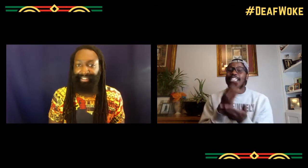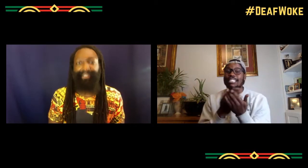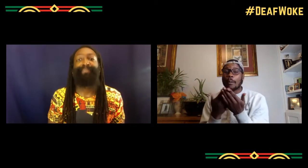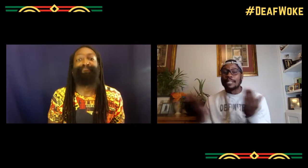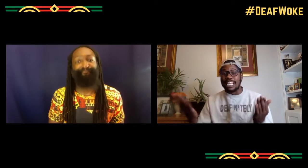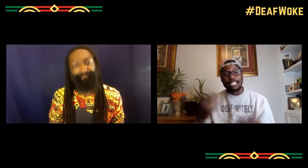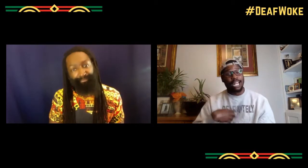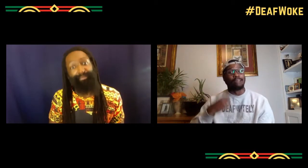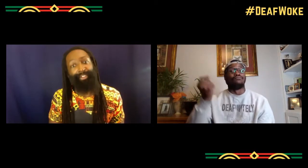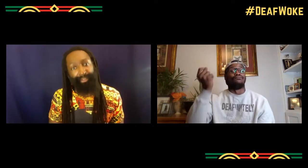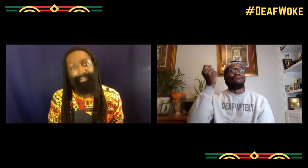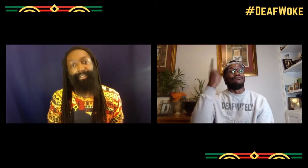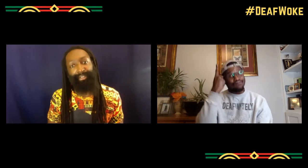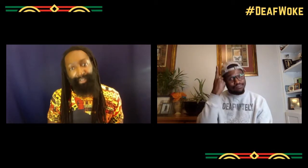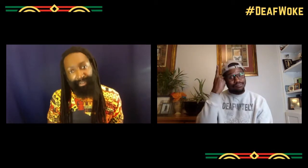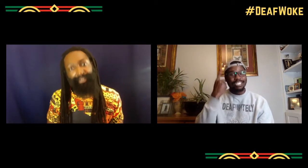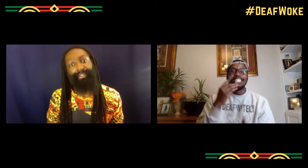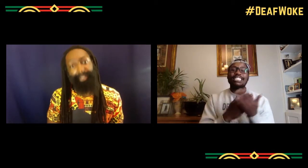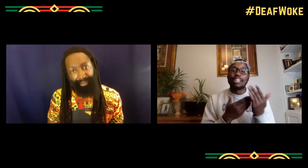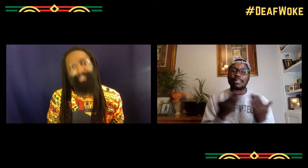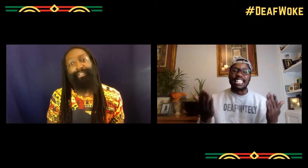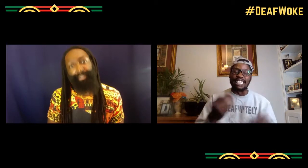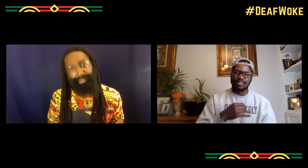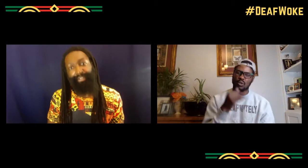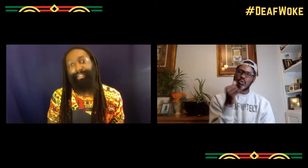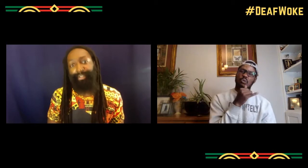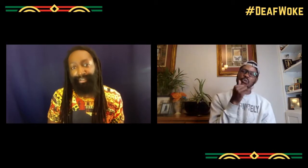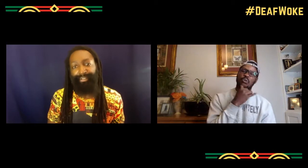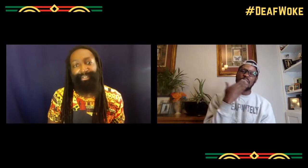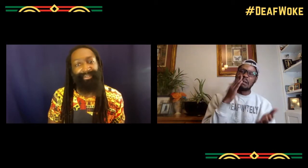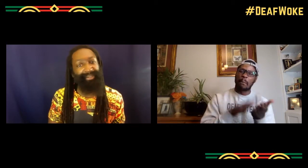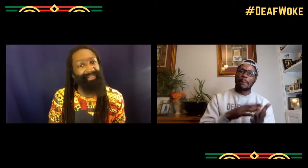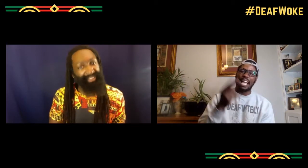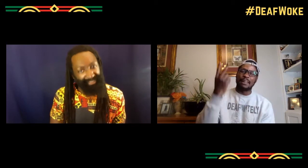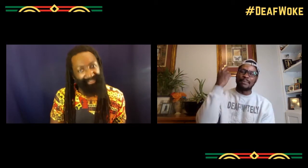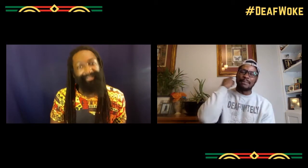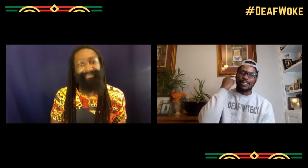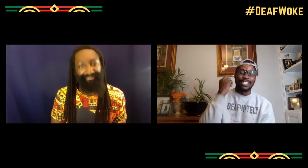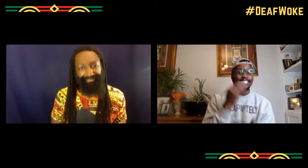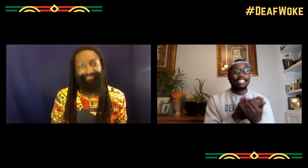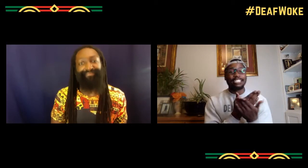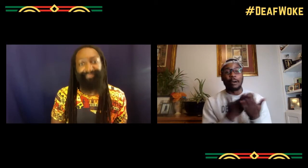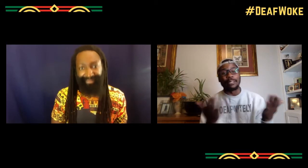You know, I've noticed some things, some things I understand, some things I'm like,